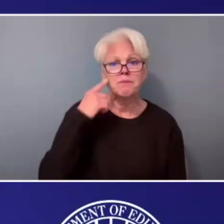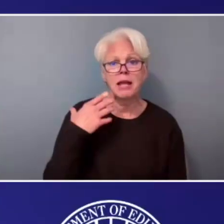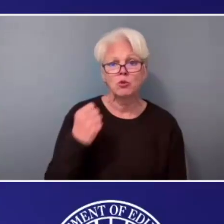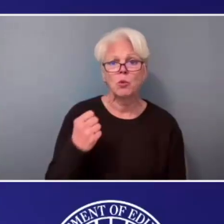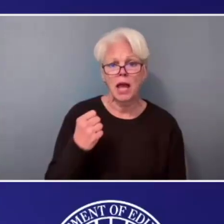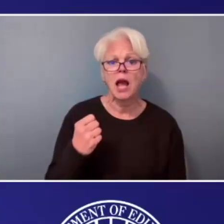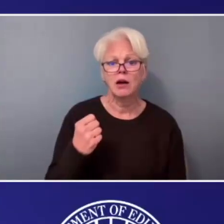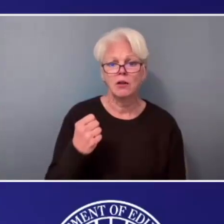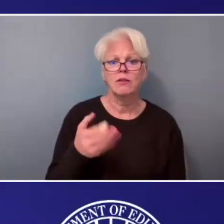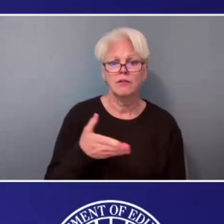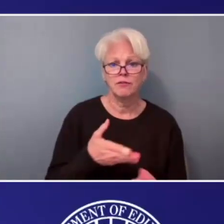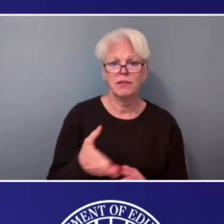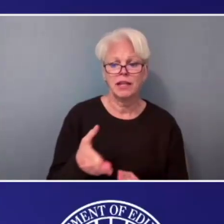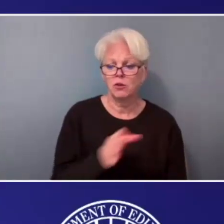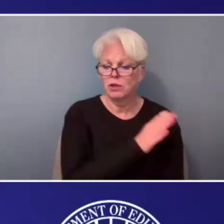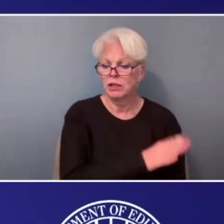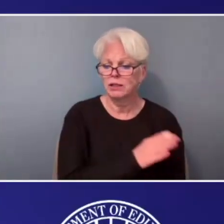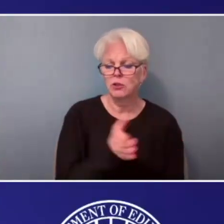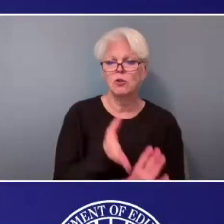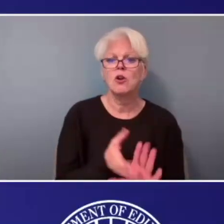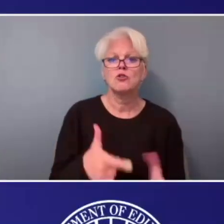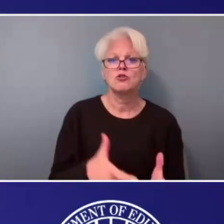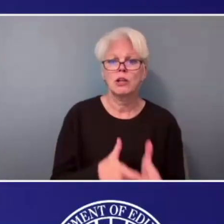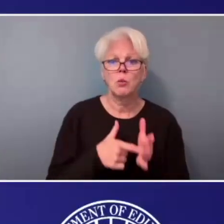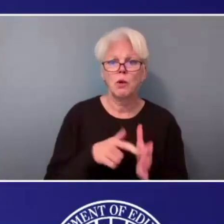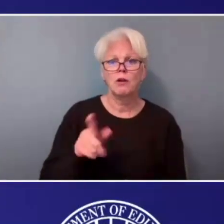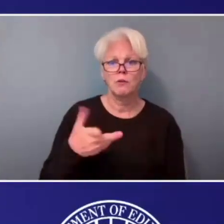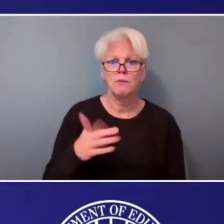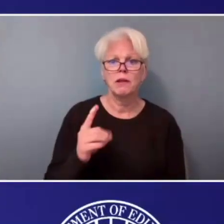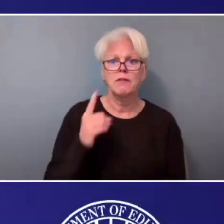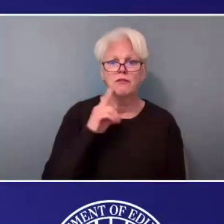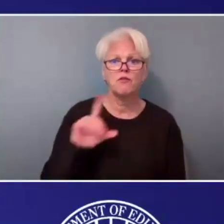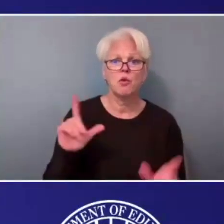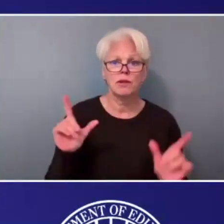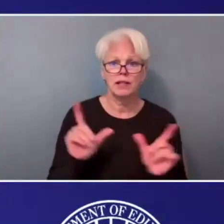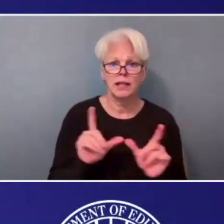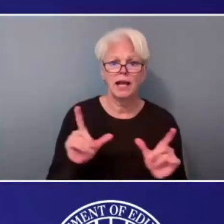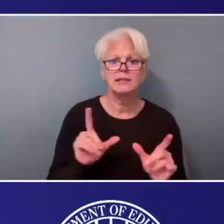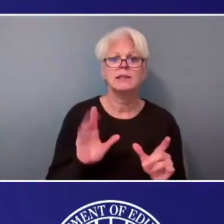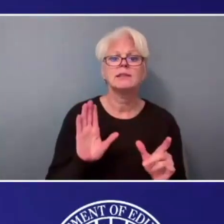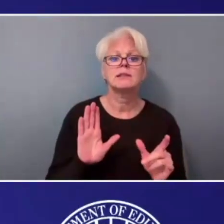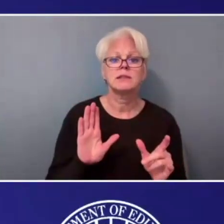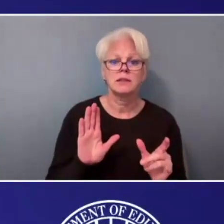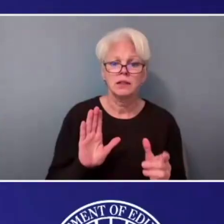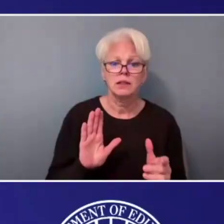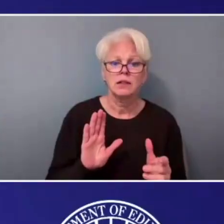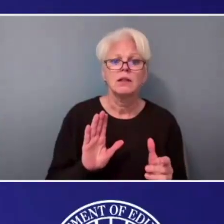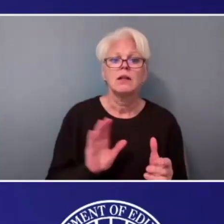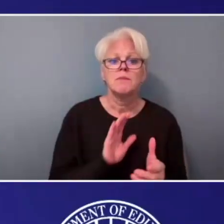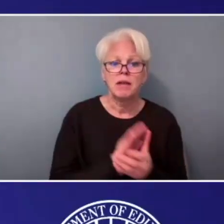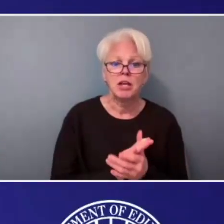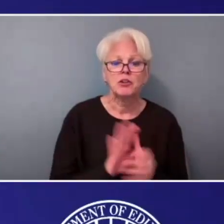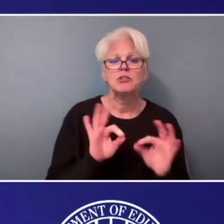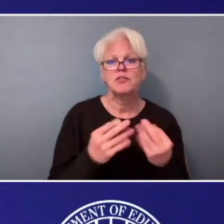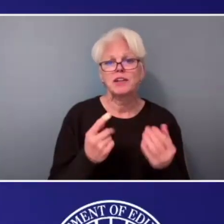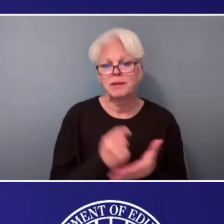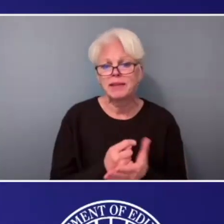clinical psychology requires a doctorate for the license. Marriage, family therapy, clinical counseling, social work, you can get the license with a